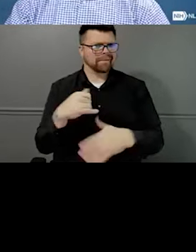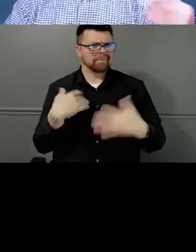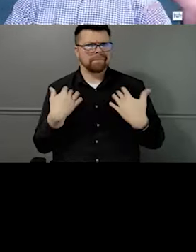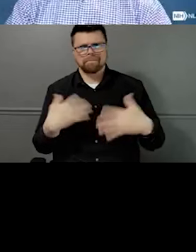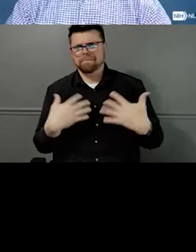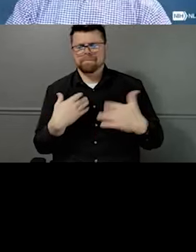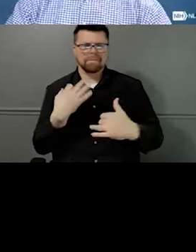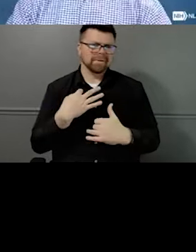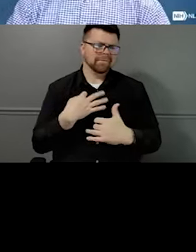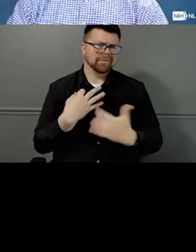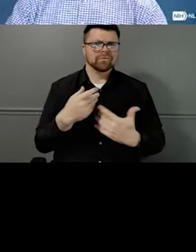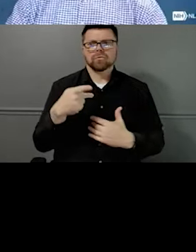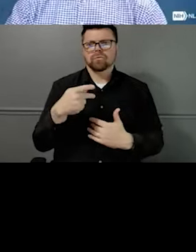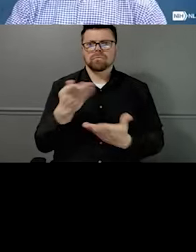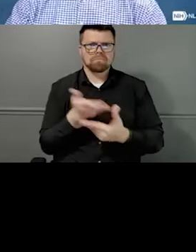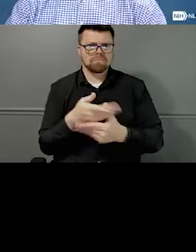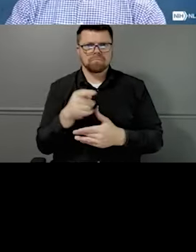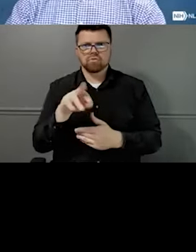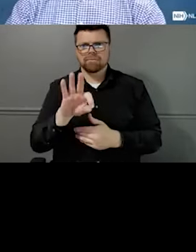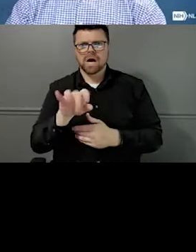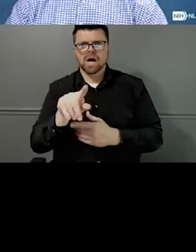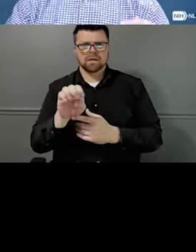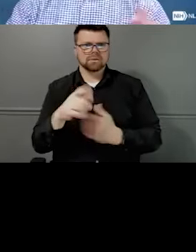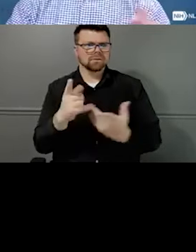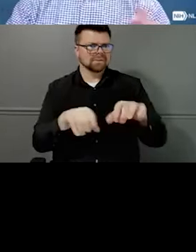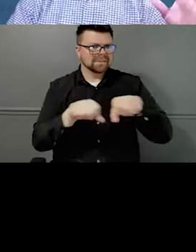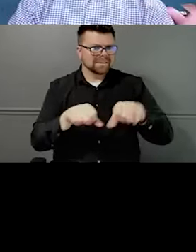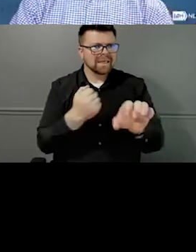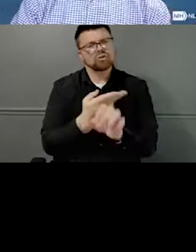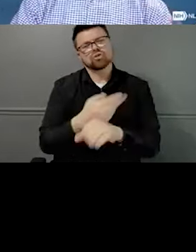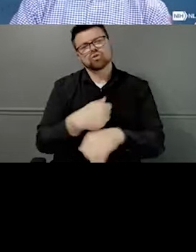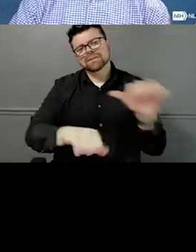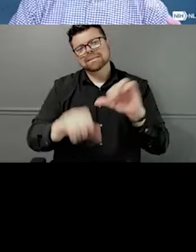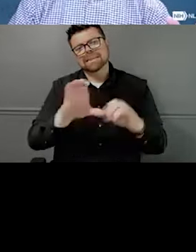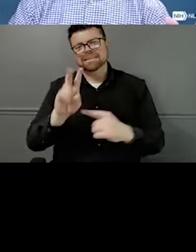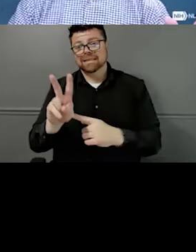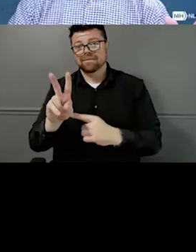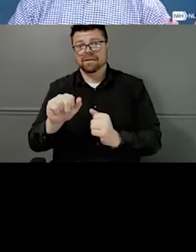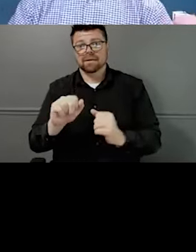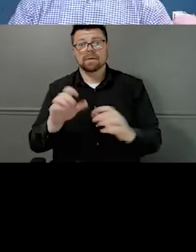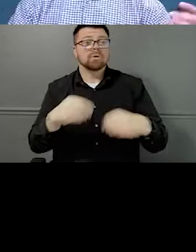You can use it to sign in SciENcv. It gives you that persistent identifier.